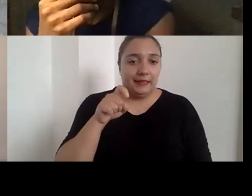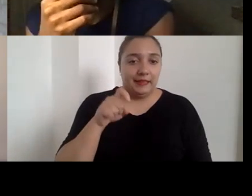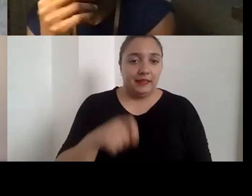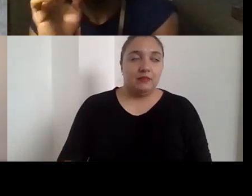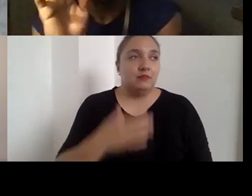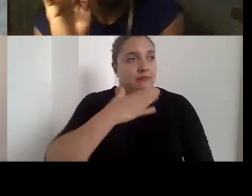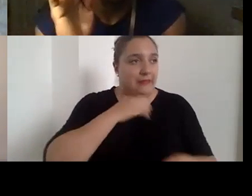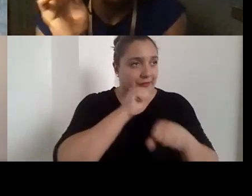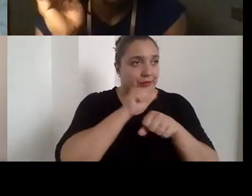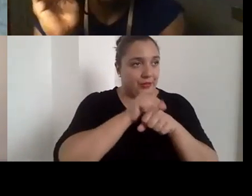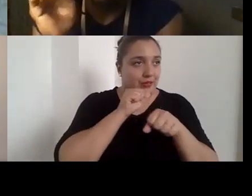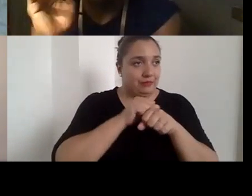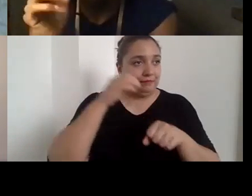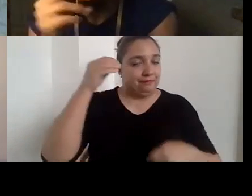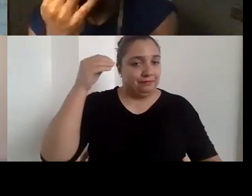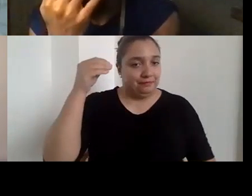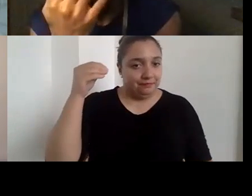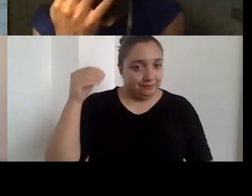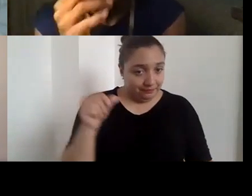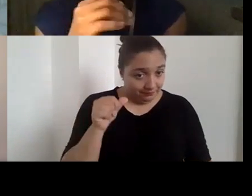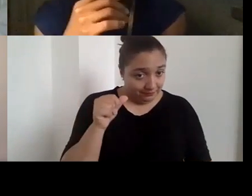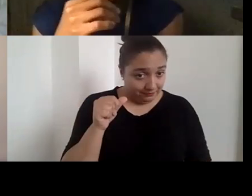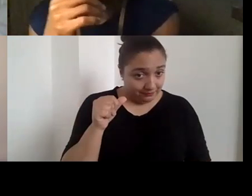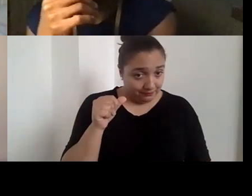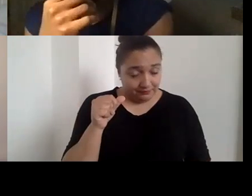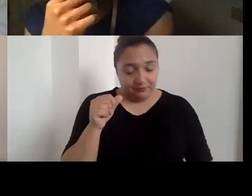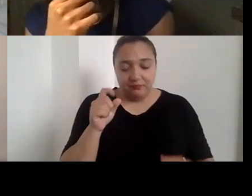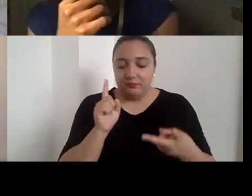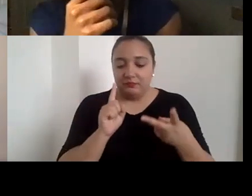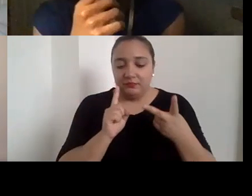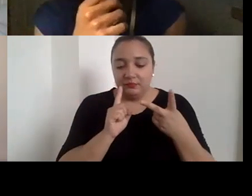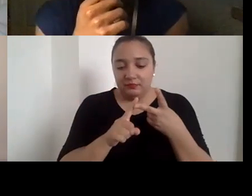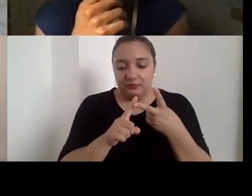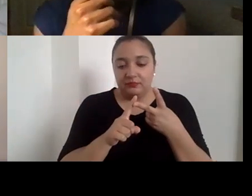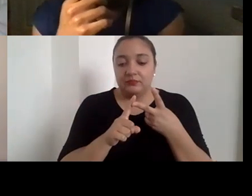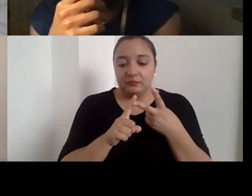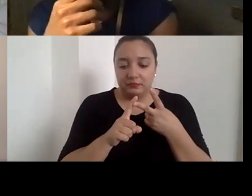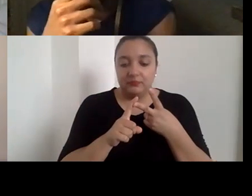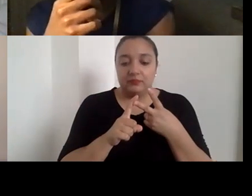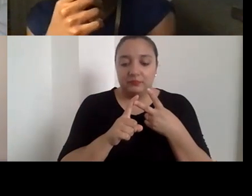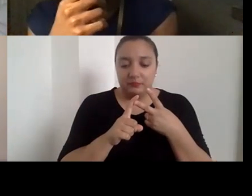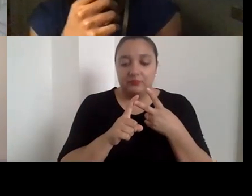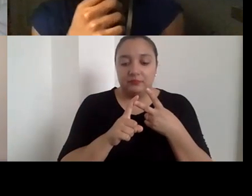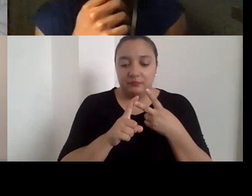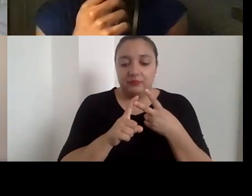Mm-hmm. >> I need recognition that a lot of my labor is hidden.